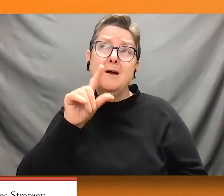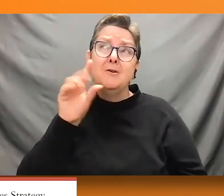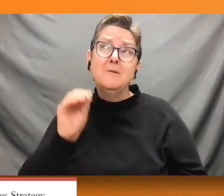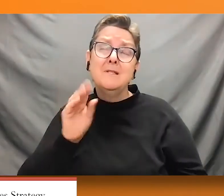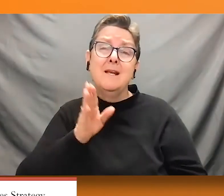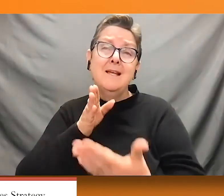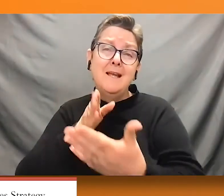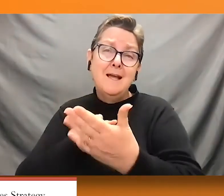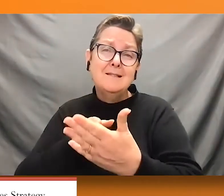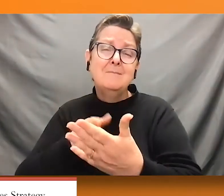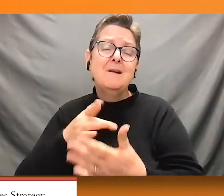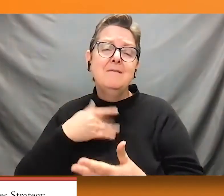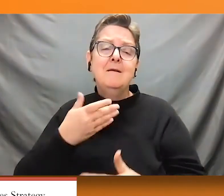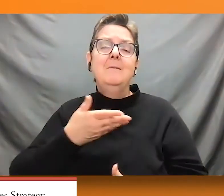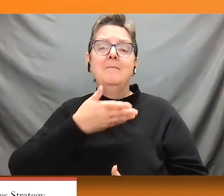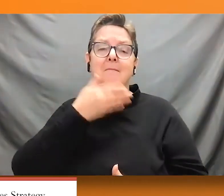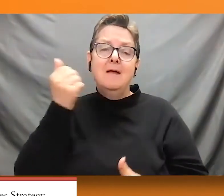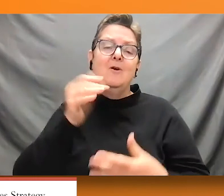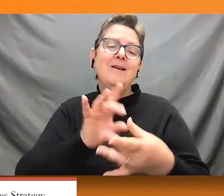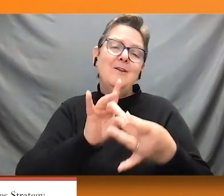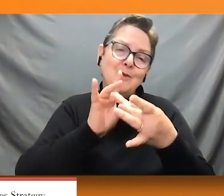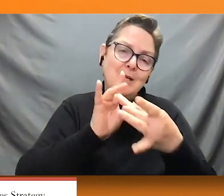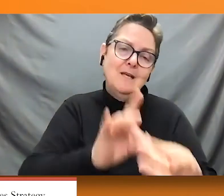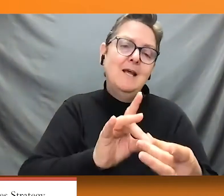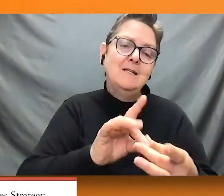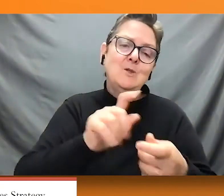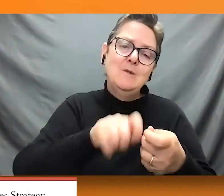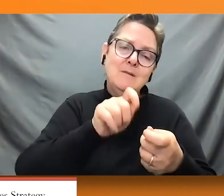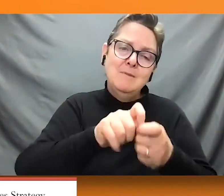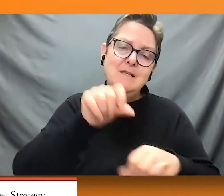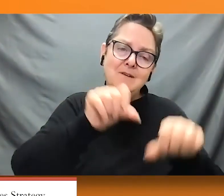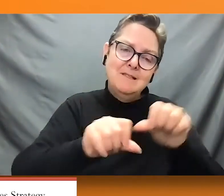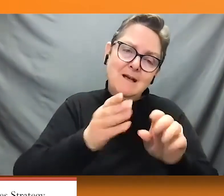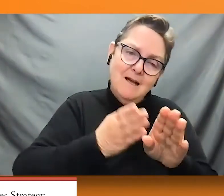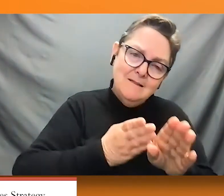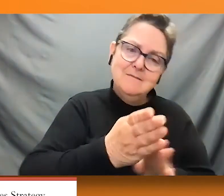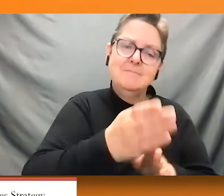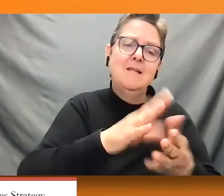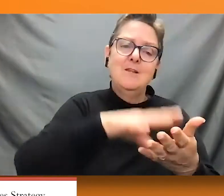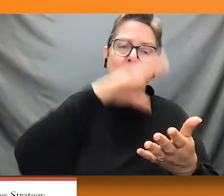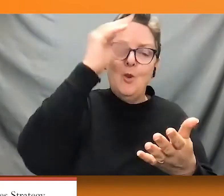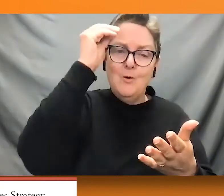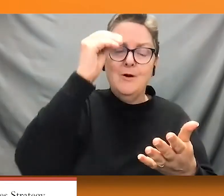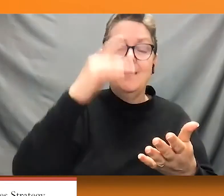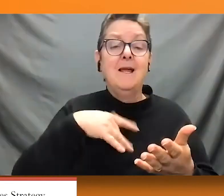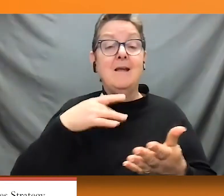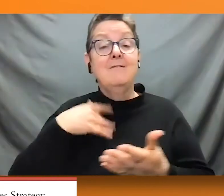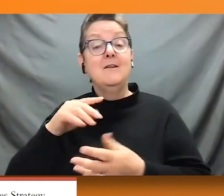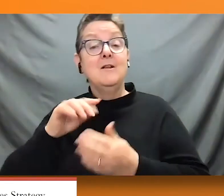if they're not truly connected to something that they're learning, it's not really going to stick potentially.